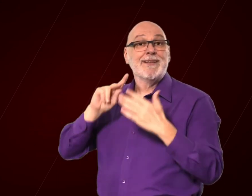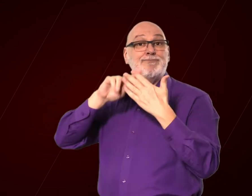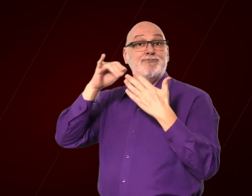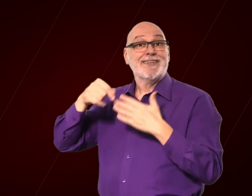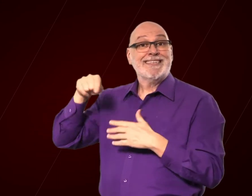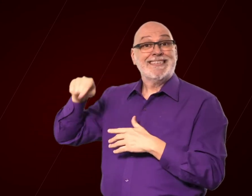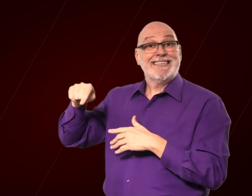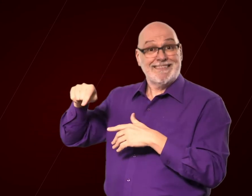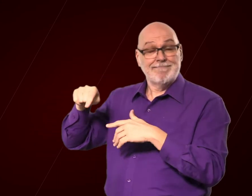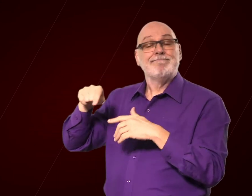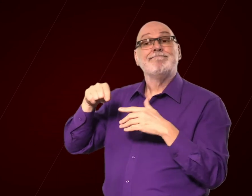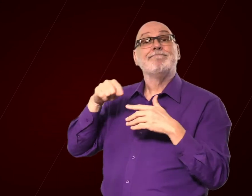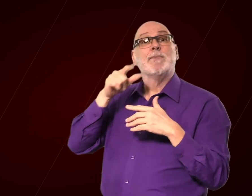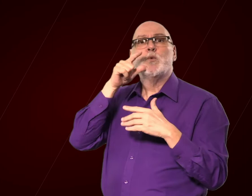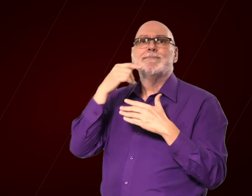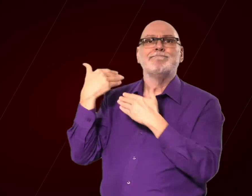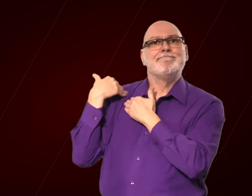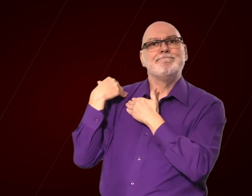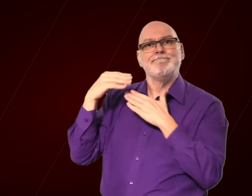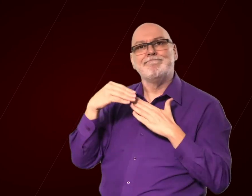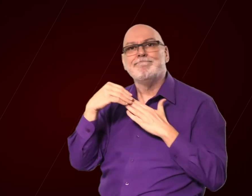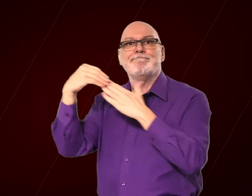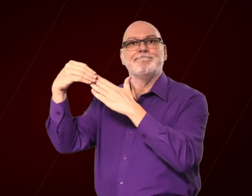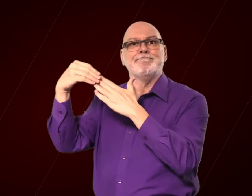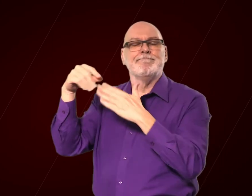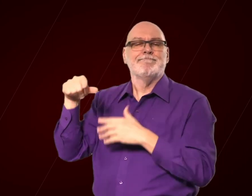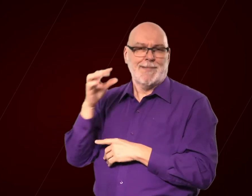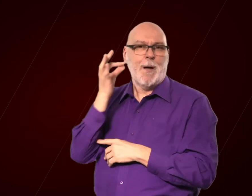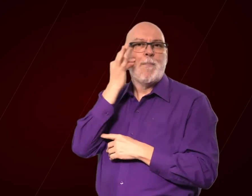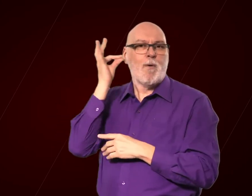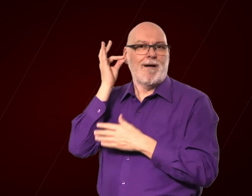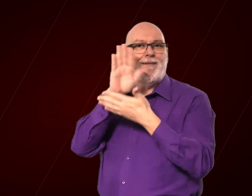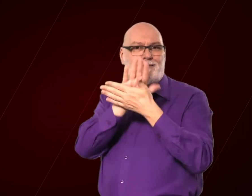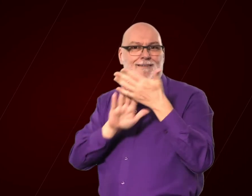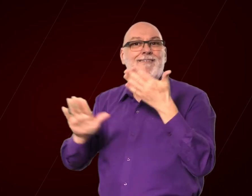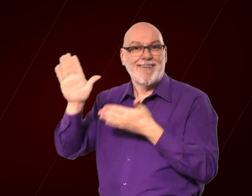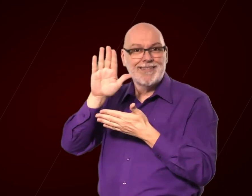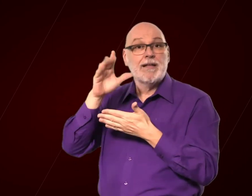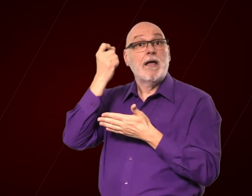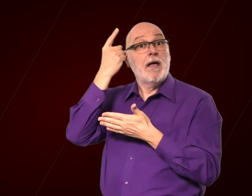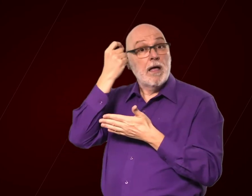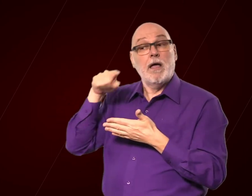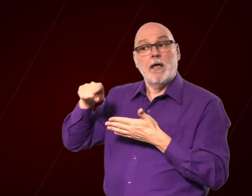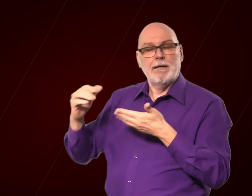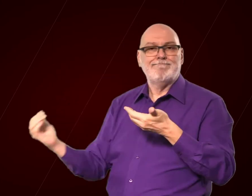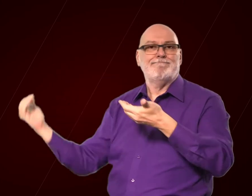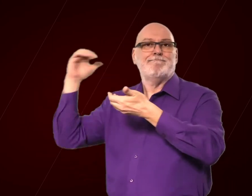This project will be led by Mohawk College in partnership